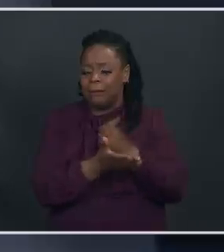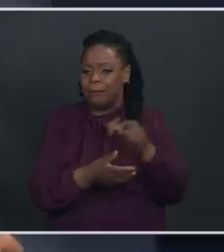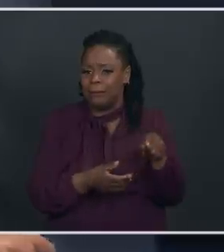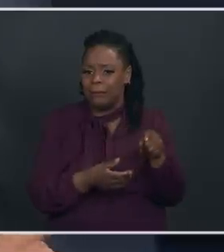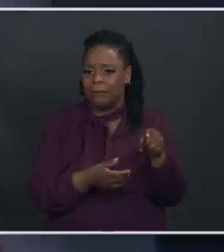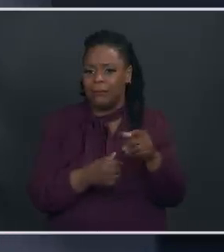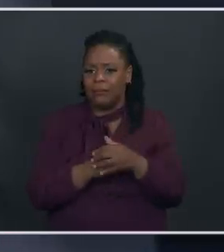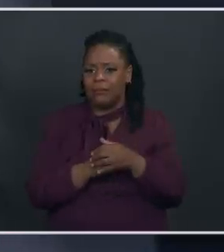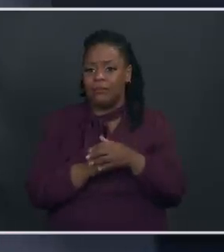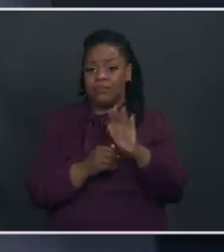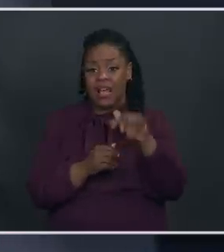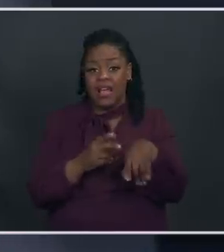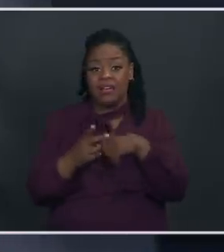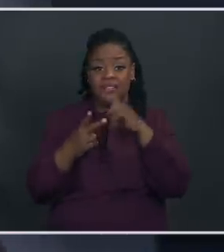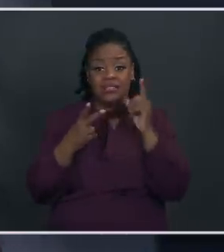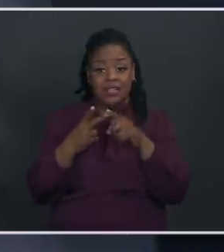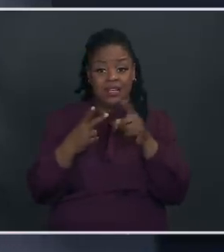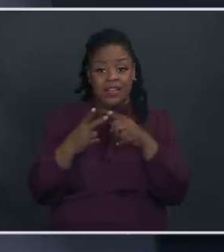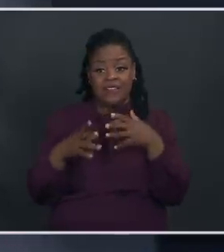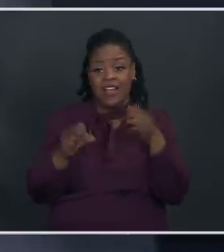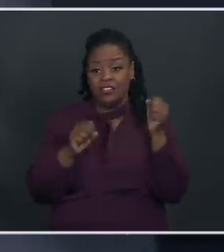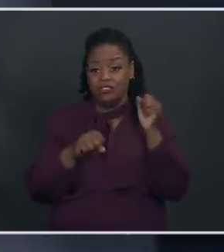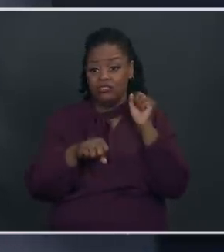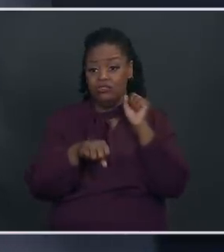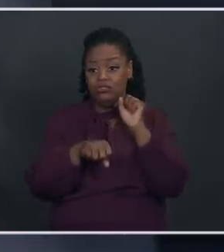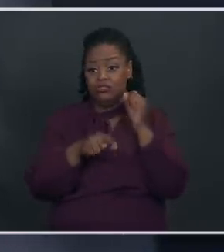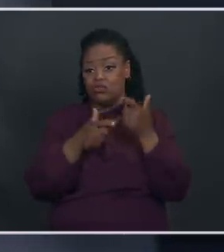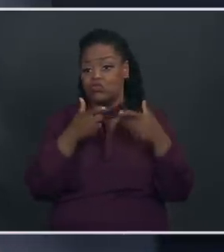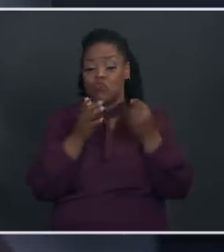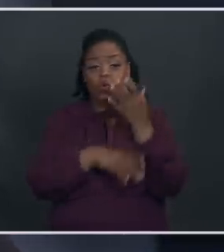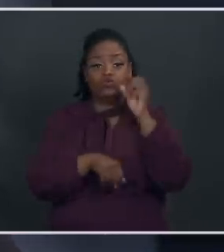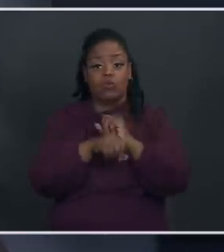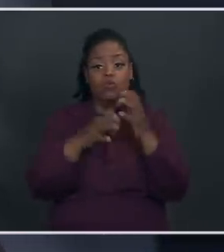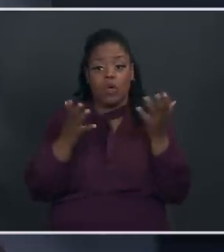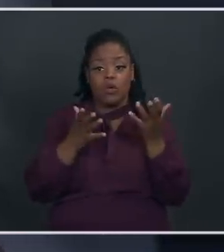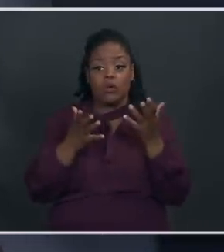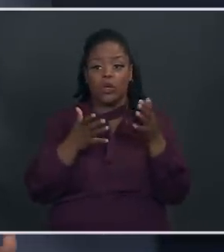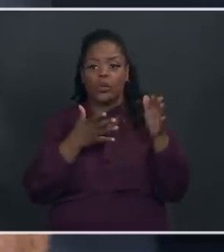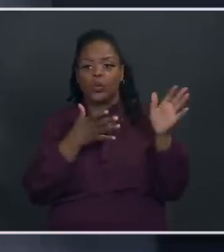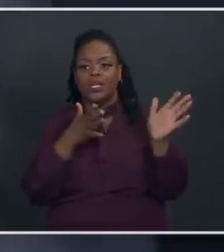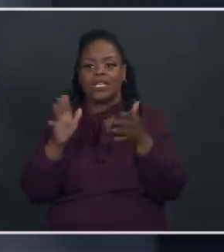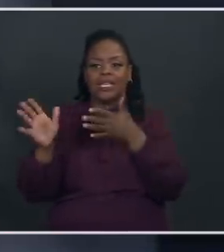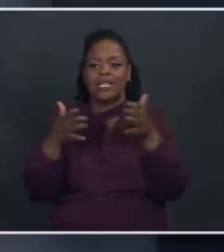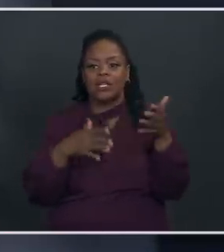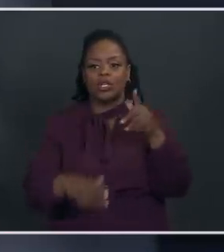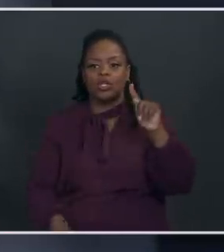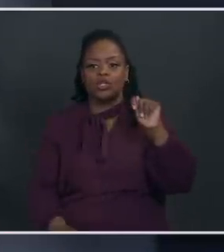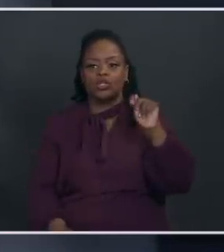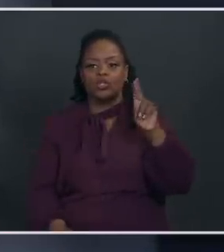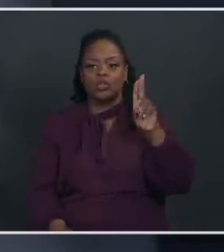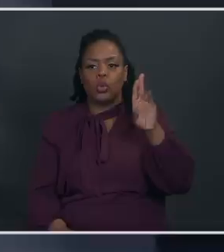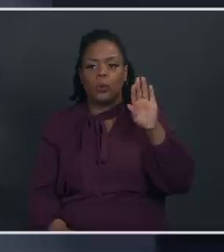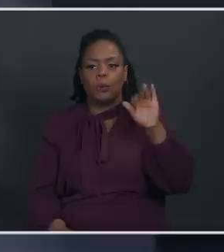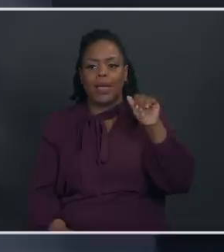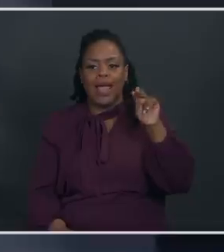pre-COVID was wind turbine technician. This is happening. Seventy-five percent, seventy percent of all the electricity